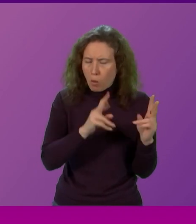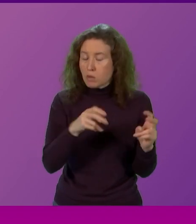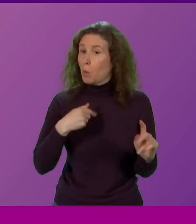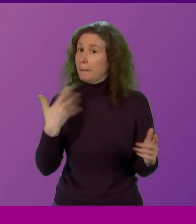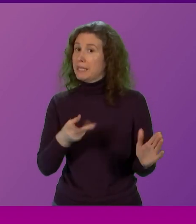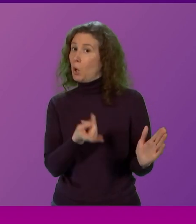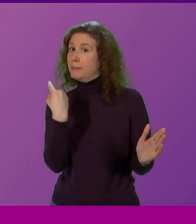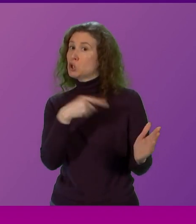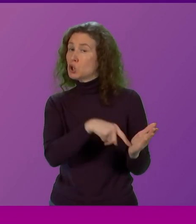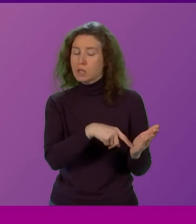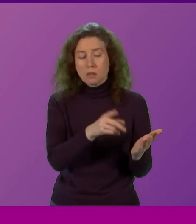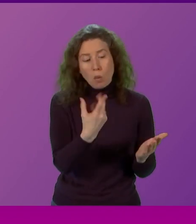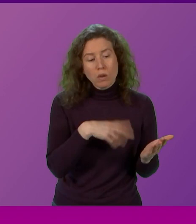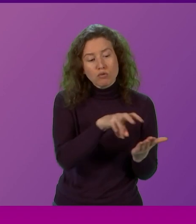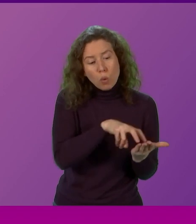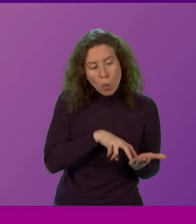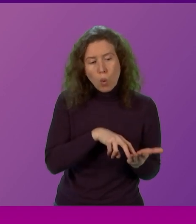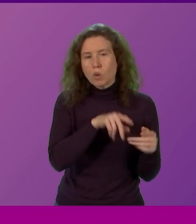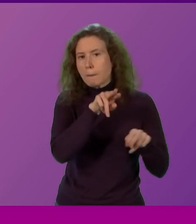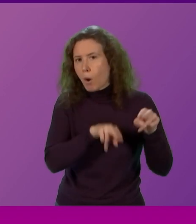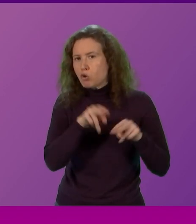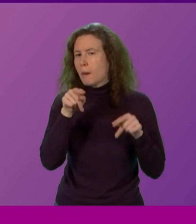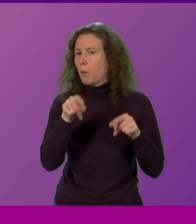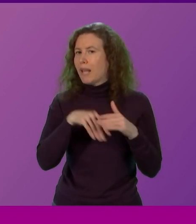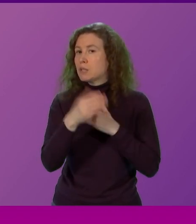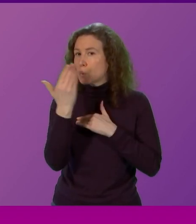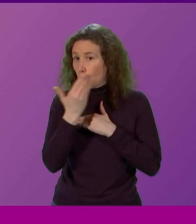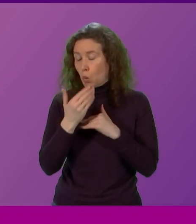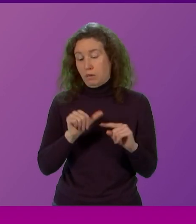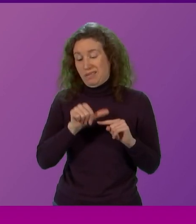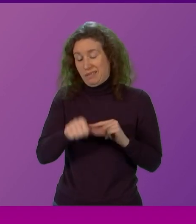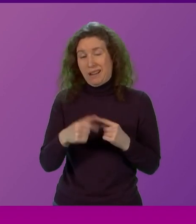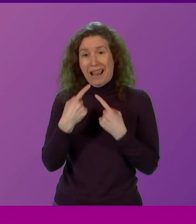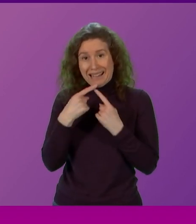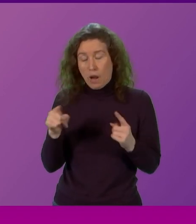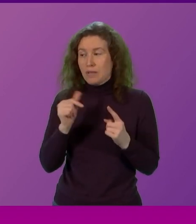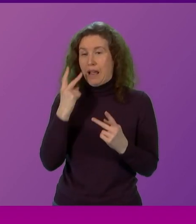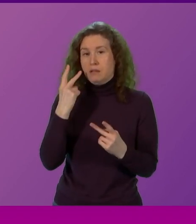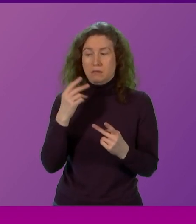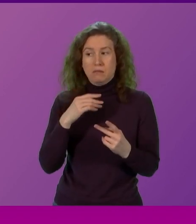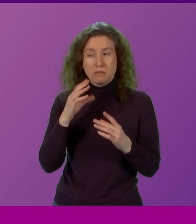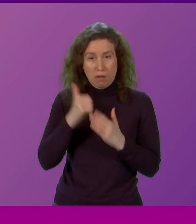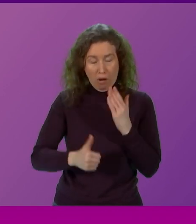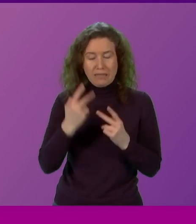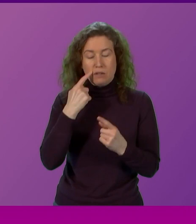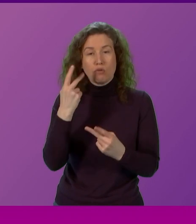on the recording and monitoring of bullying in schools. We have since announced and commenced a review of the national anti-bullying guidance.